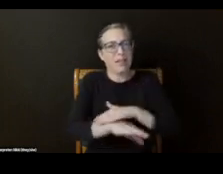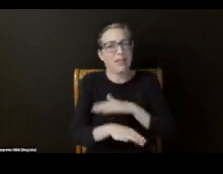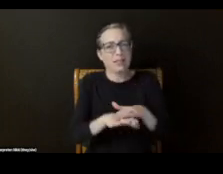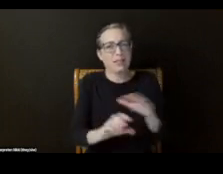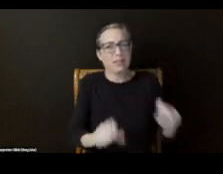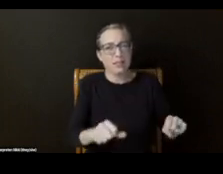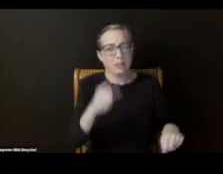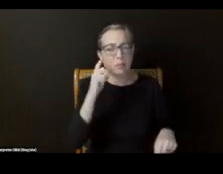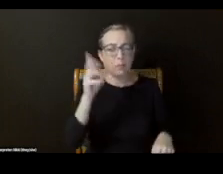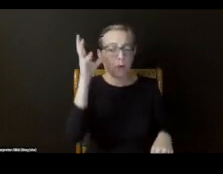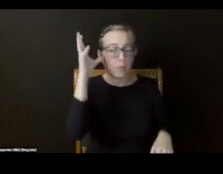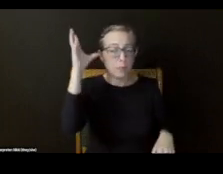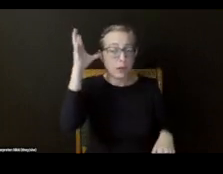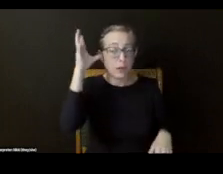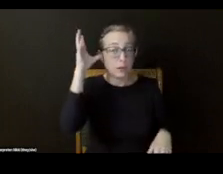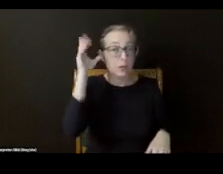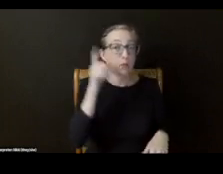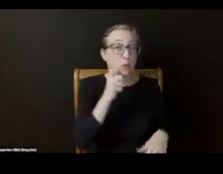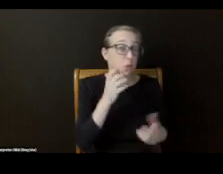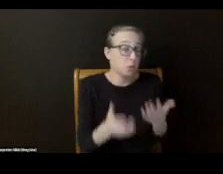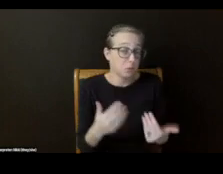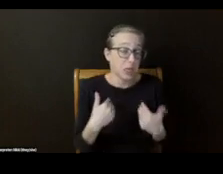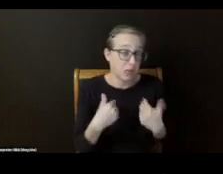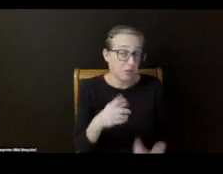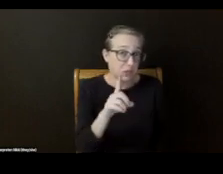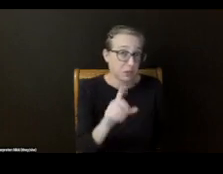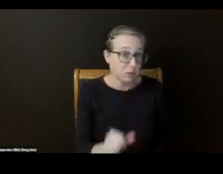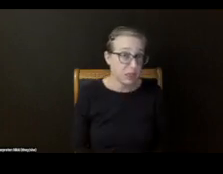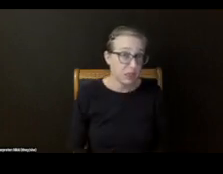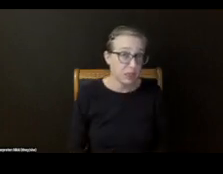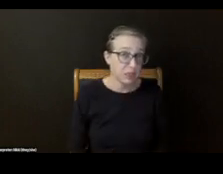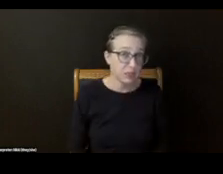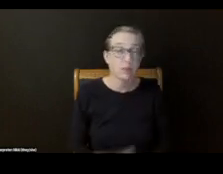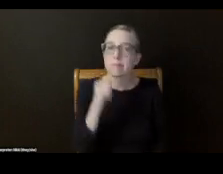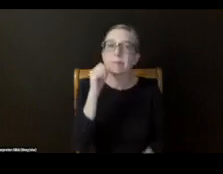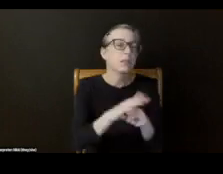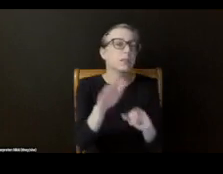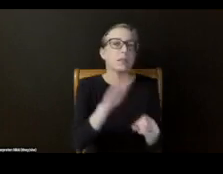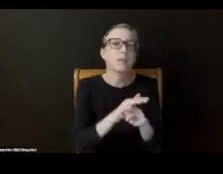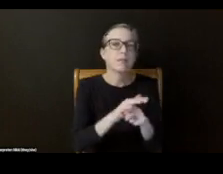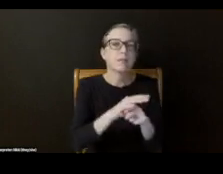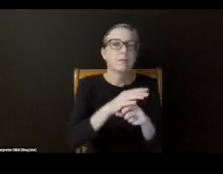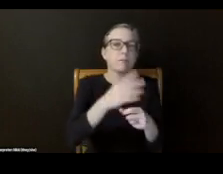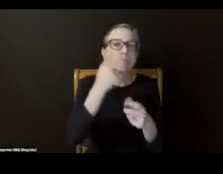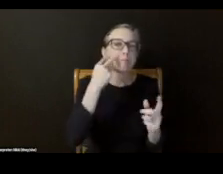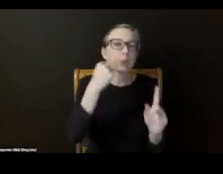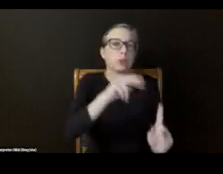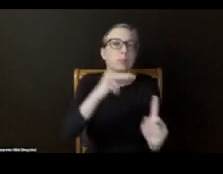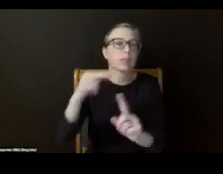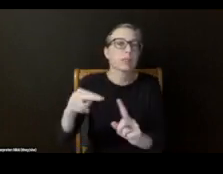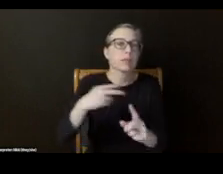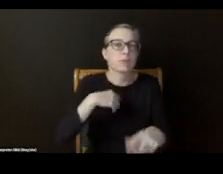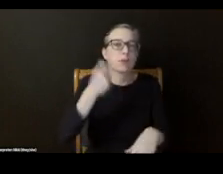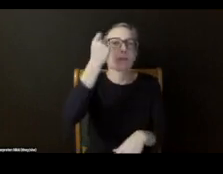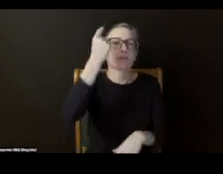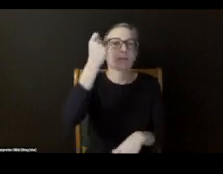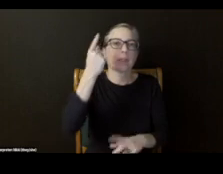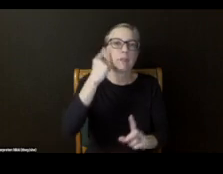of perspective from disabled parents. So I really appreciate your sharing there. I mean, it reminds me of